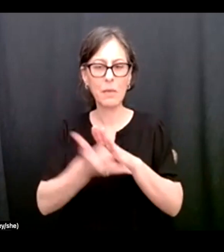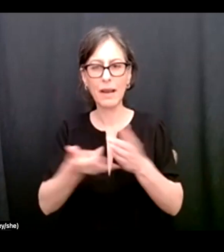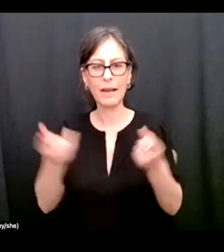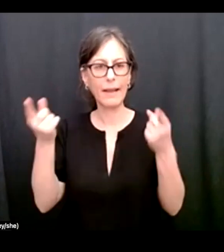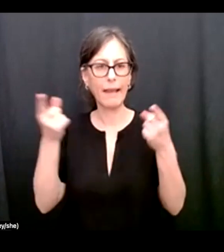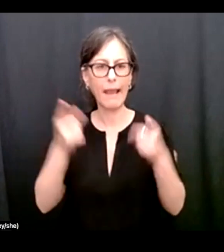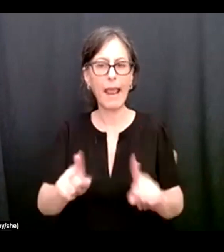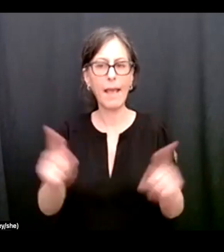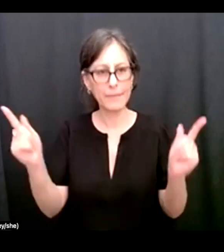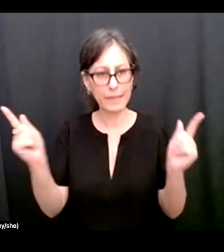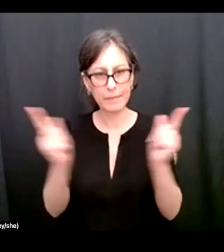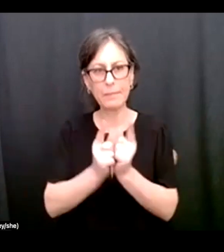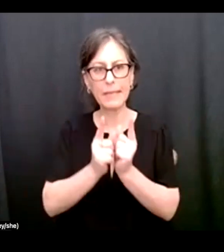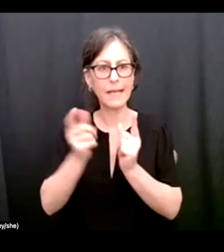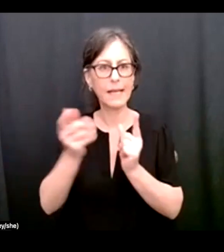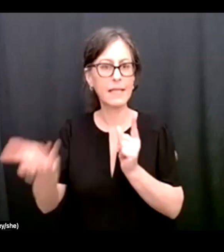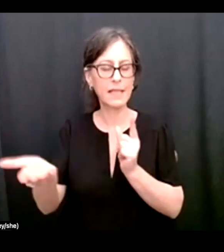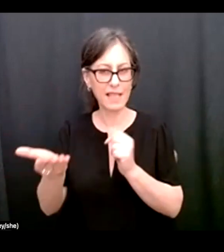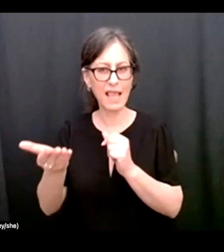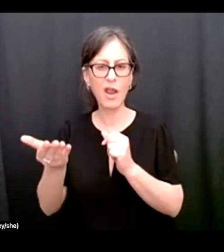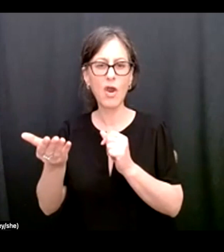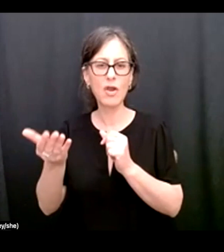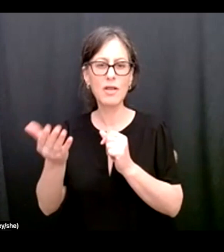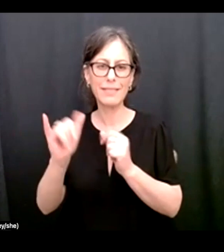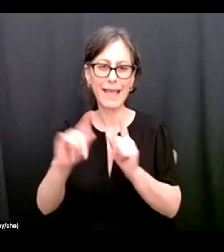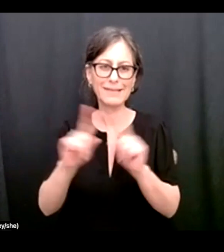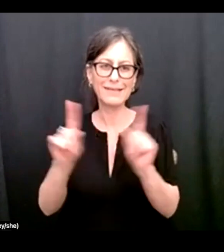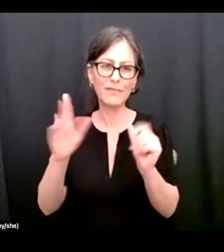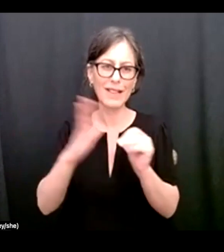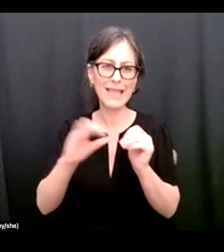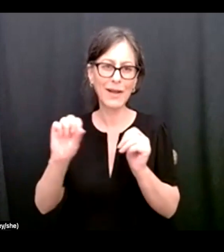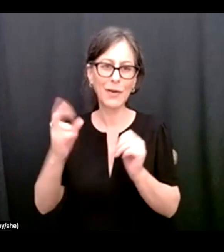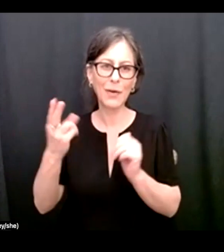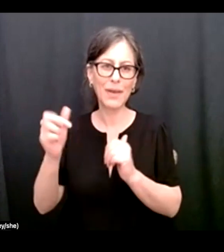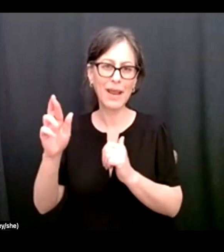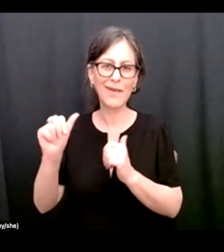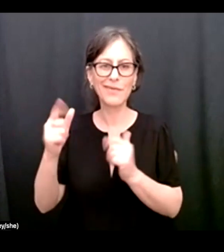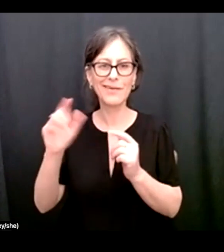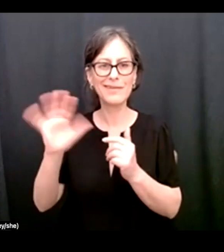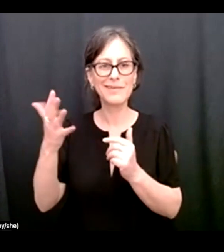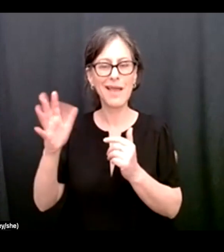on the subway is much different from O'Hara’s really meandering, extensive,